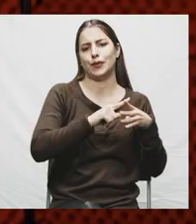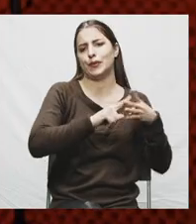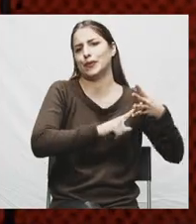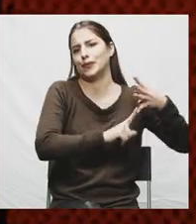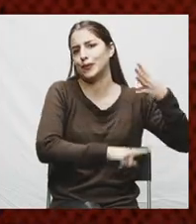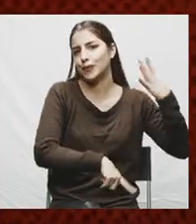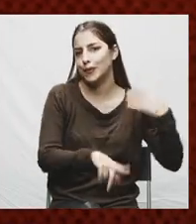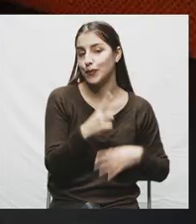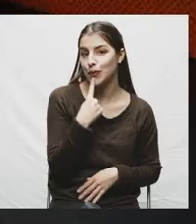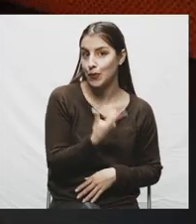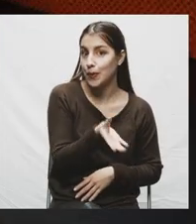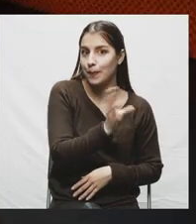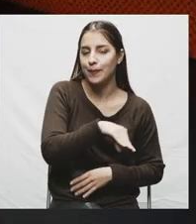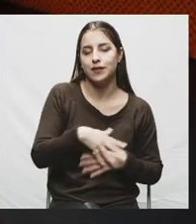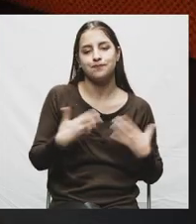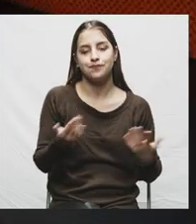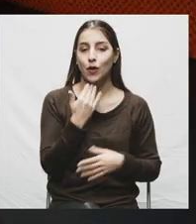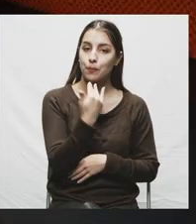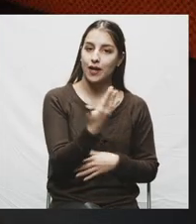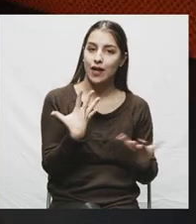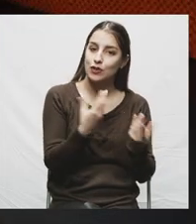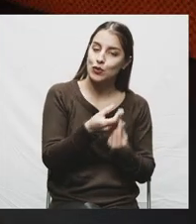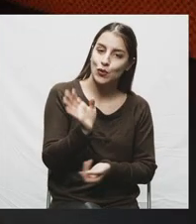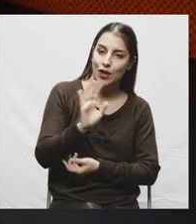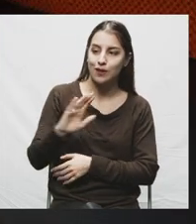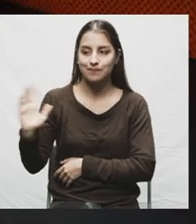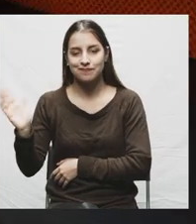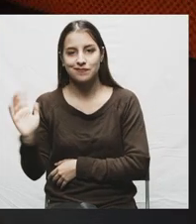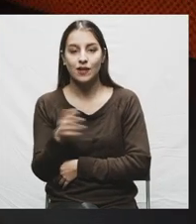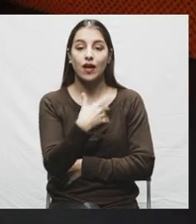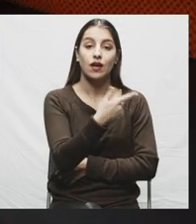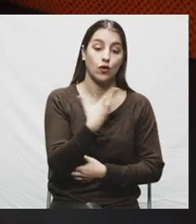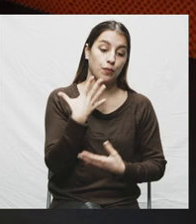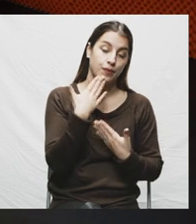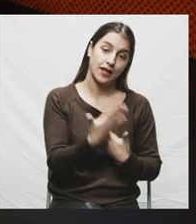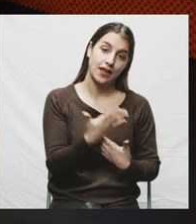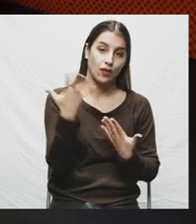Hello Francisco! Hello! Thank you for accepting the invitation to be here with us.